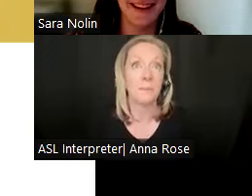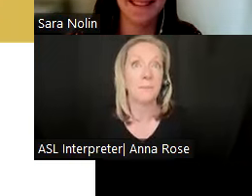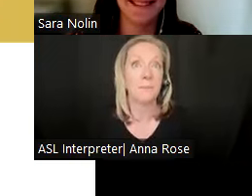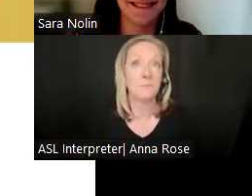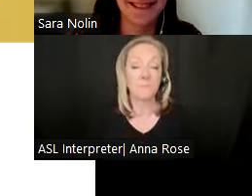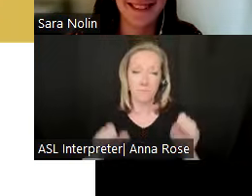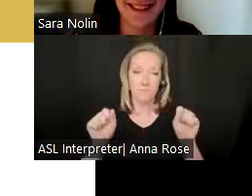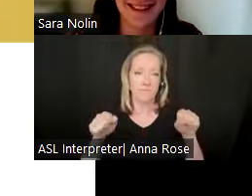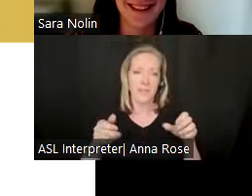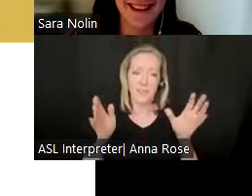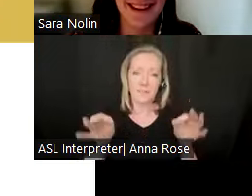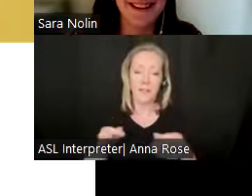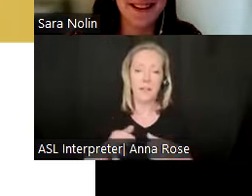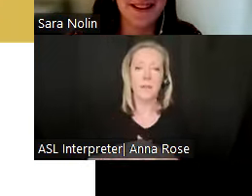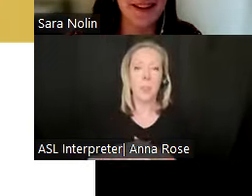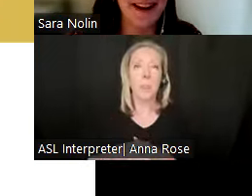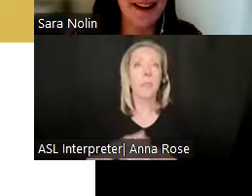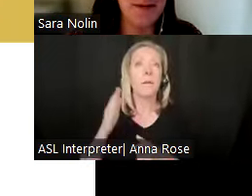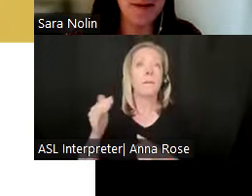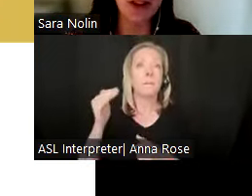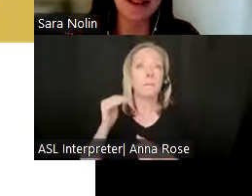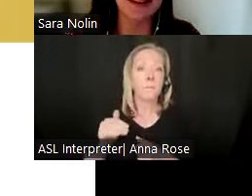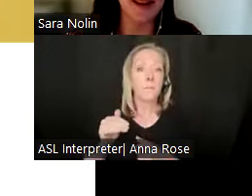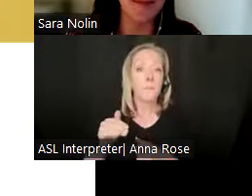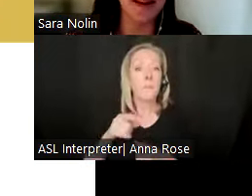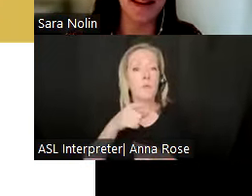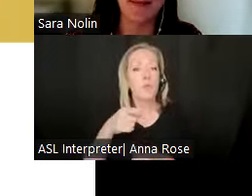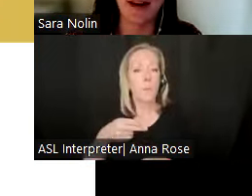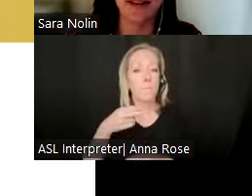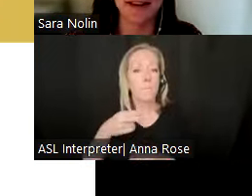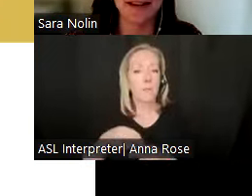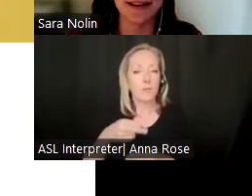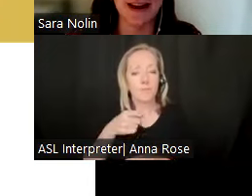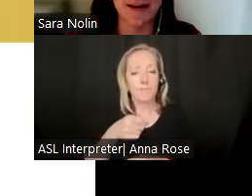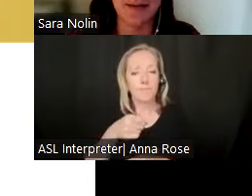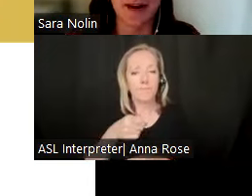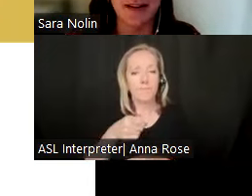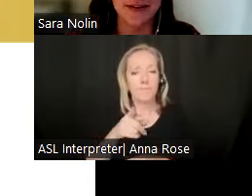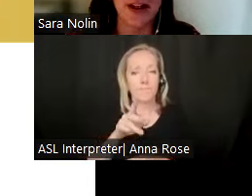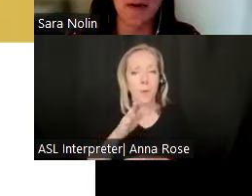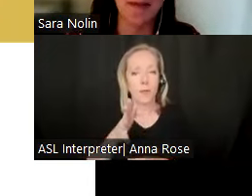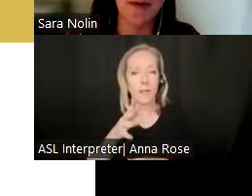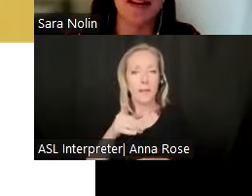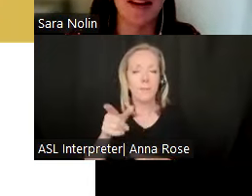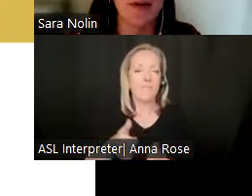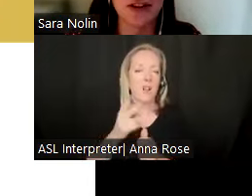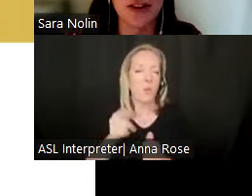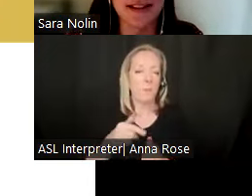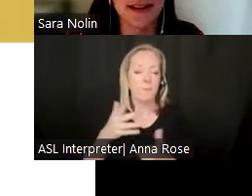Yeah! So you mentioned a little bit about this, but to follow up on a question that